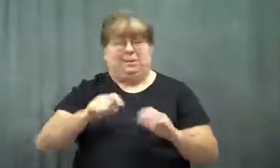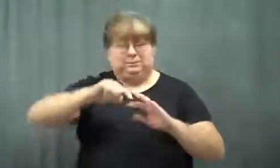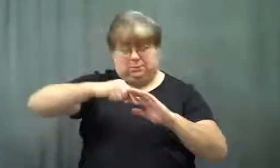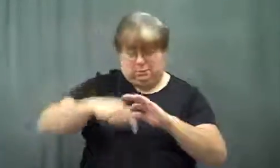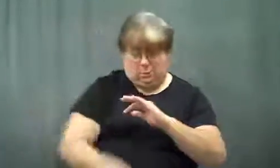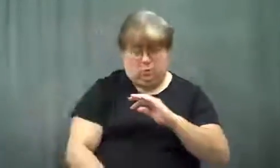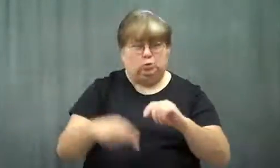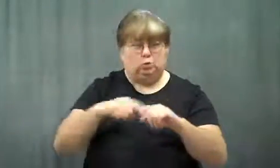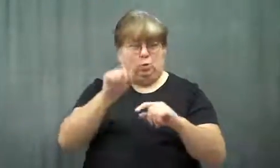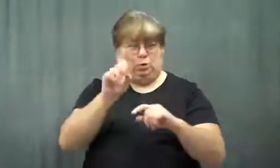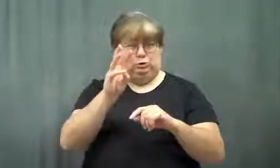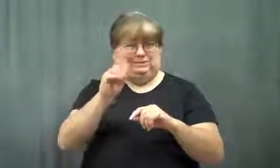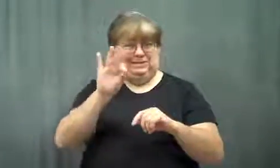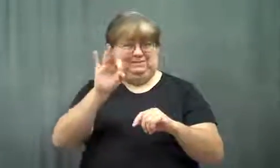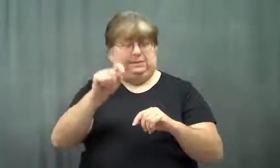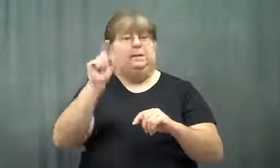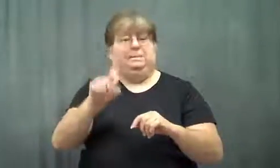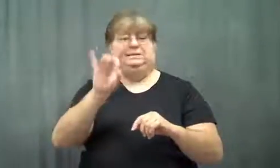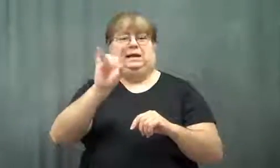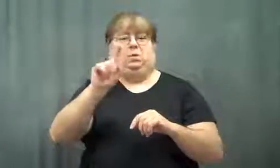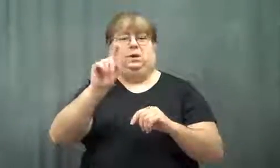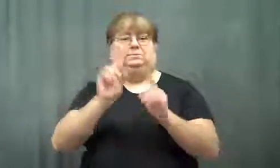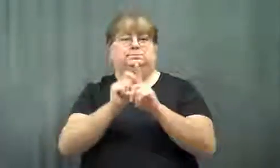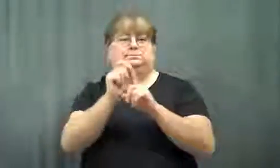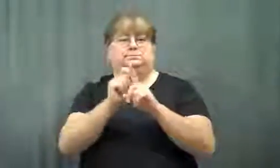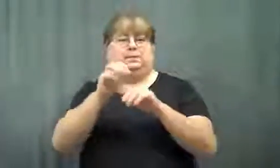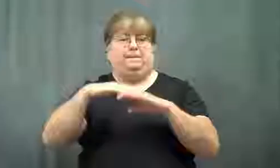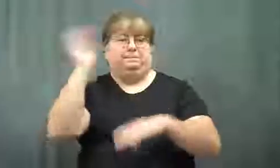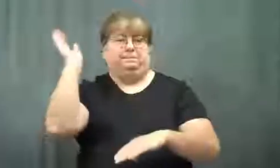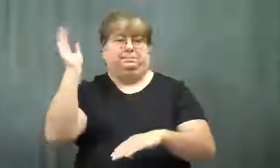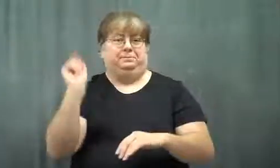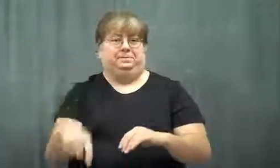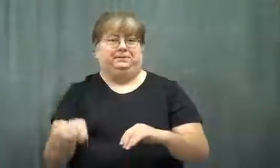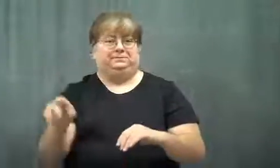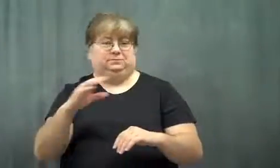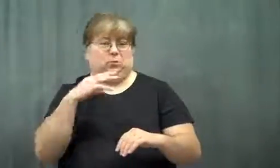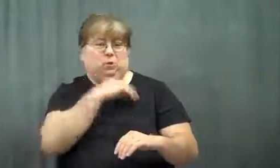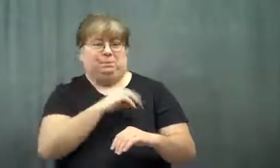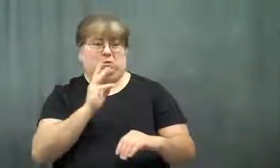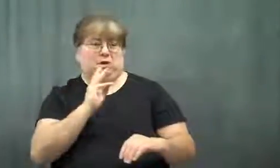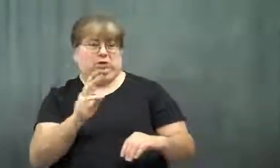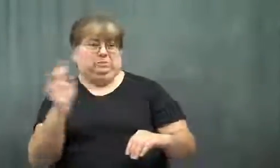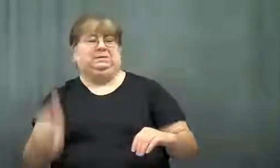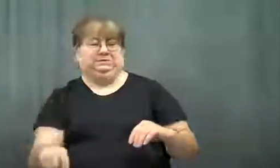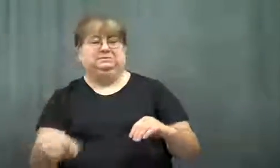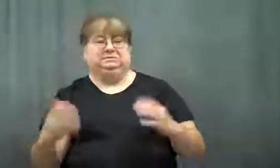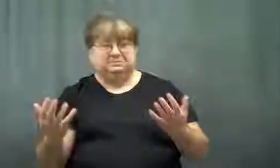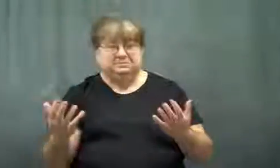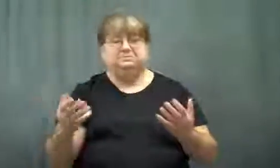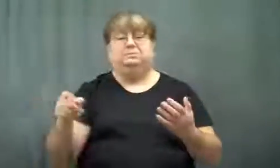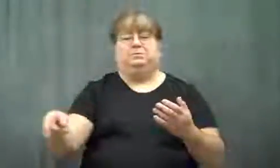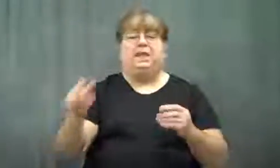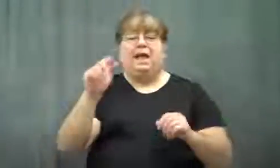The water must be 81 degrees to a depth of 160 feet